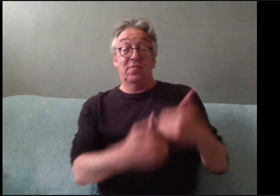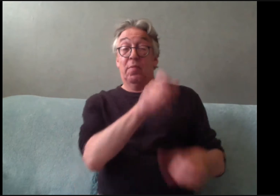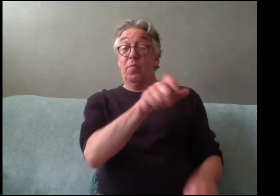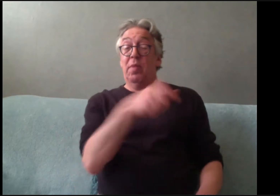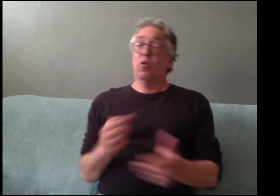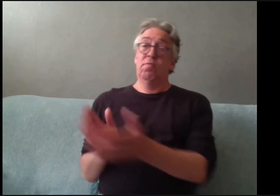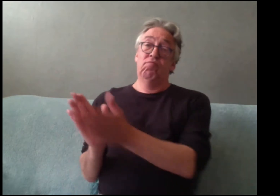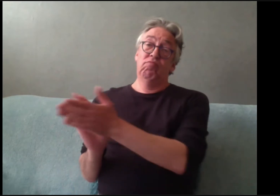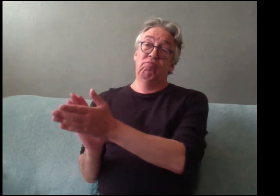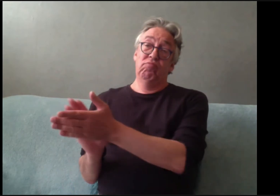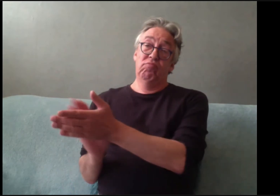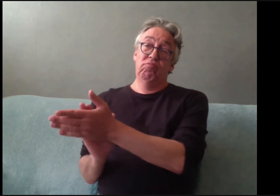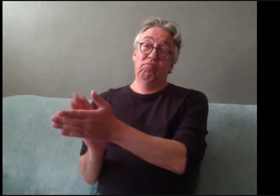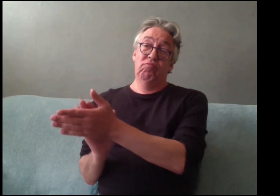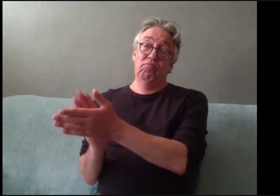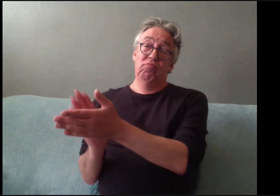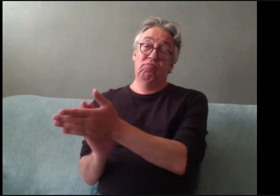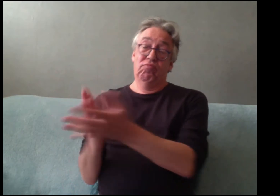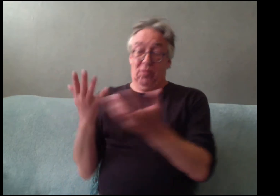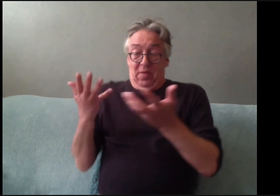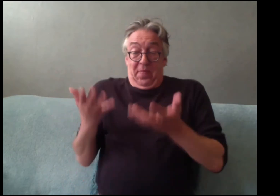DPOs acted on two levels in France.